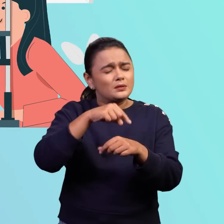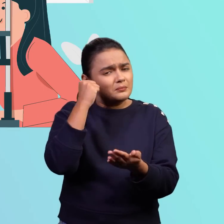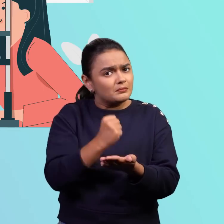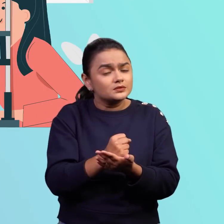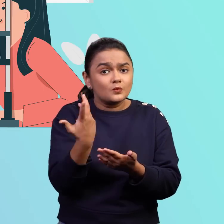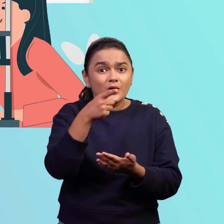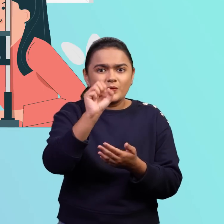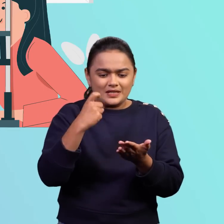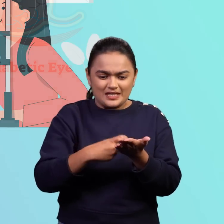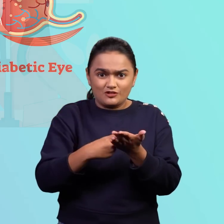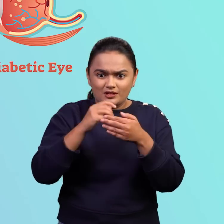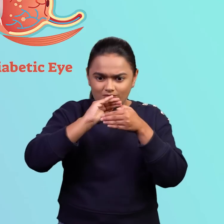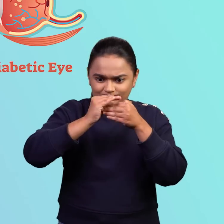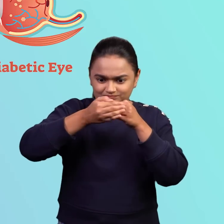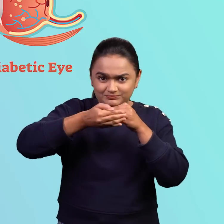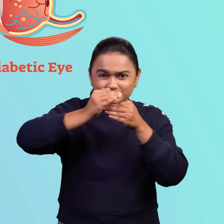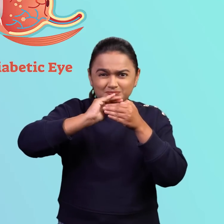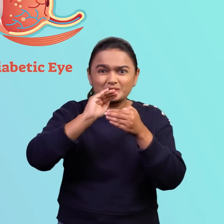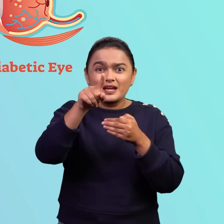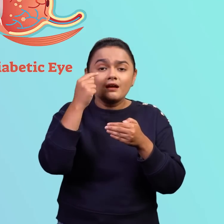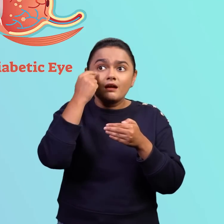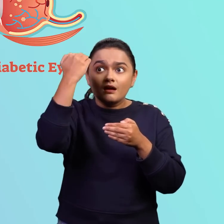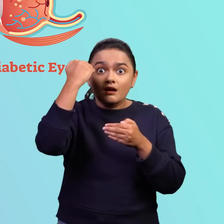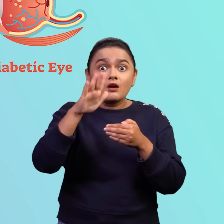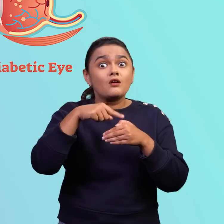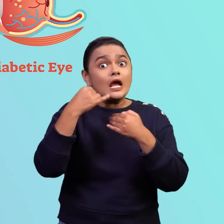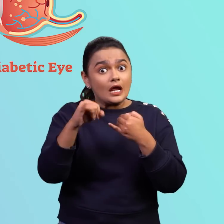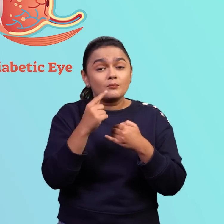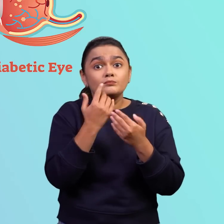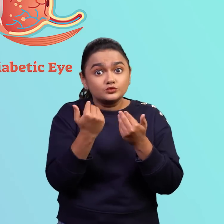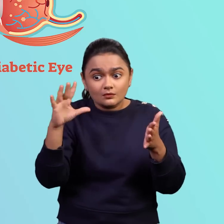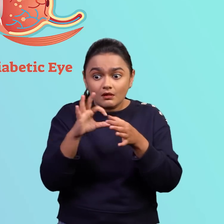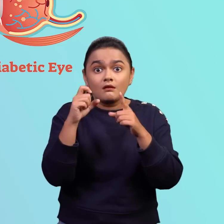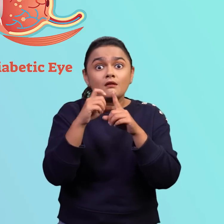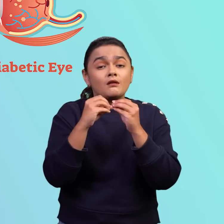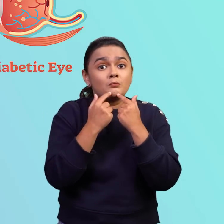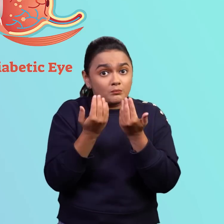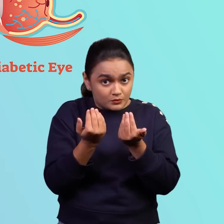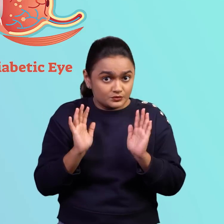Because diabetes can affect the retina and may damage it.